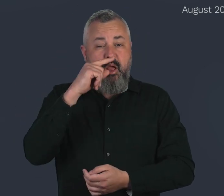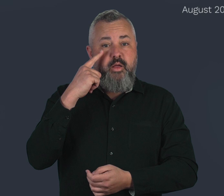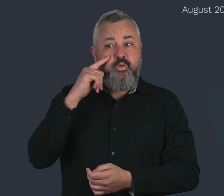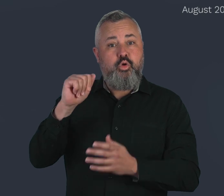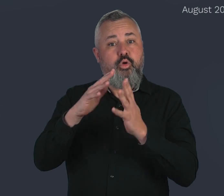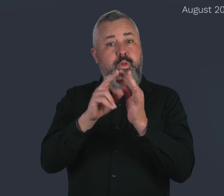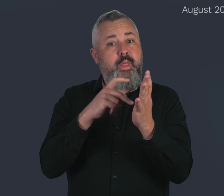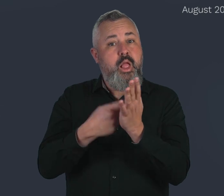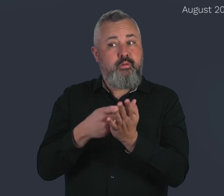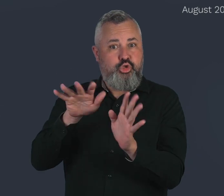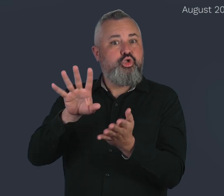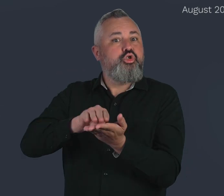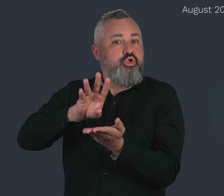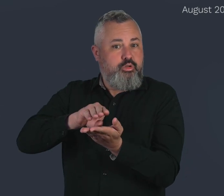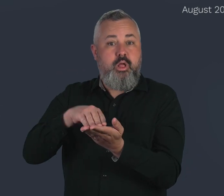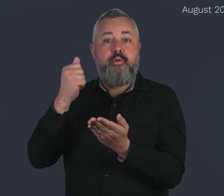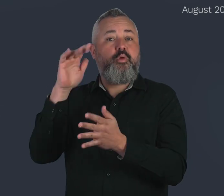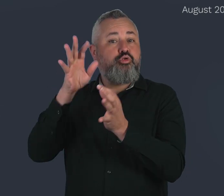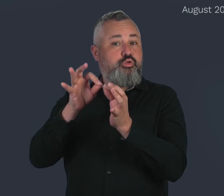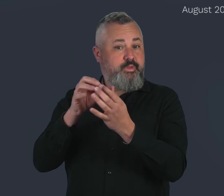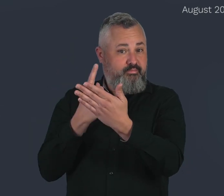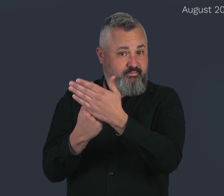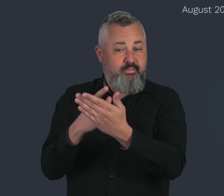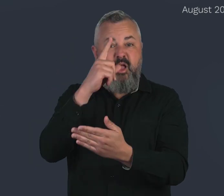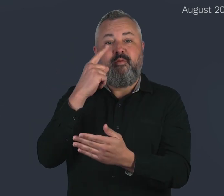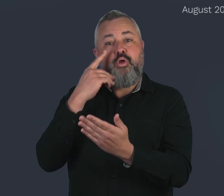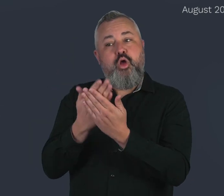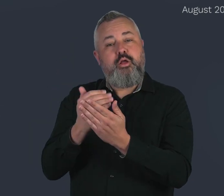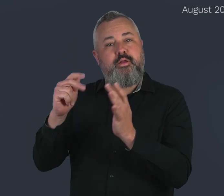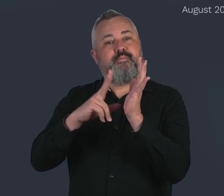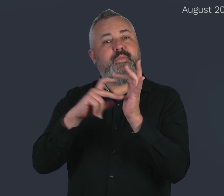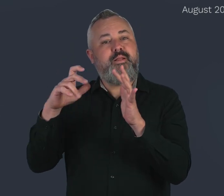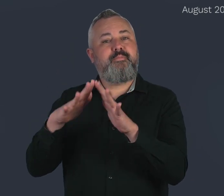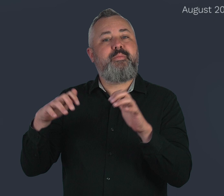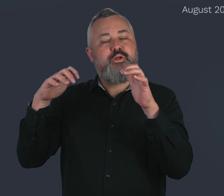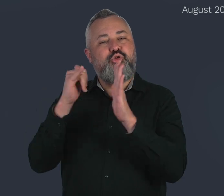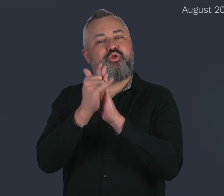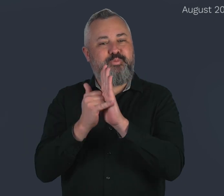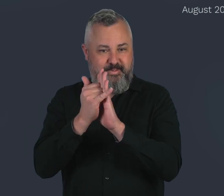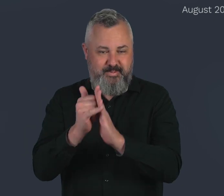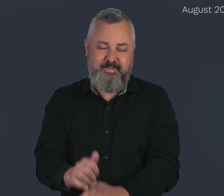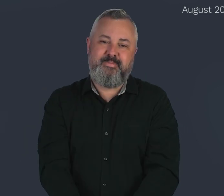You can watch a replay, including Auslan interpretation, on the Victorian Parliament’s YouTube channel.